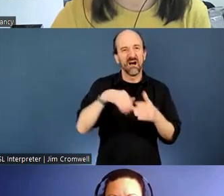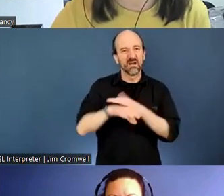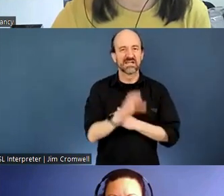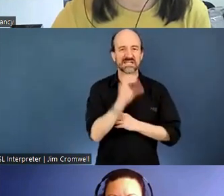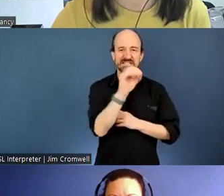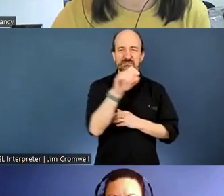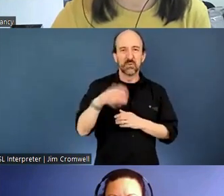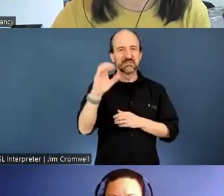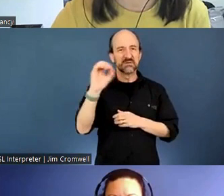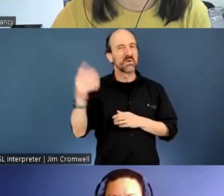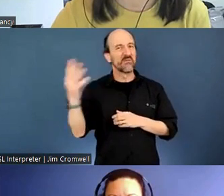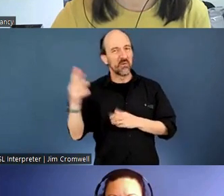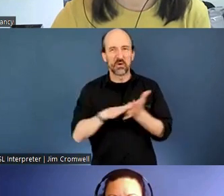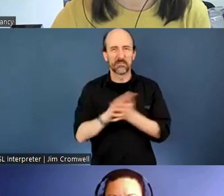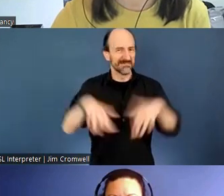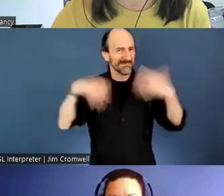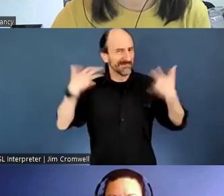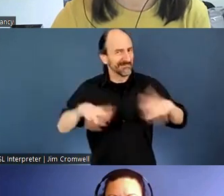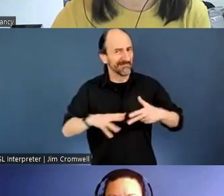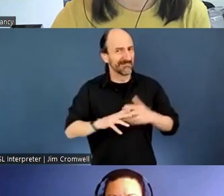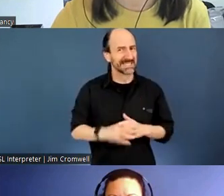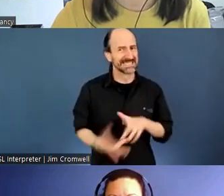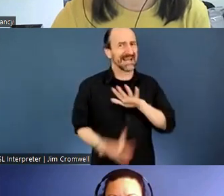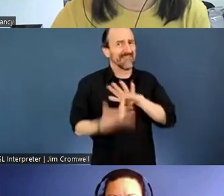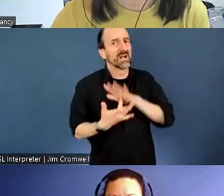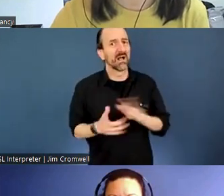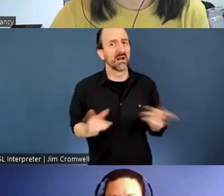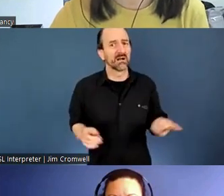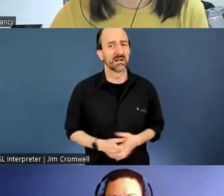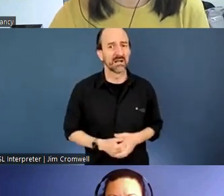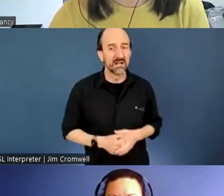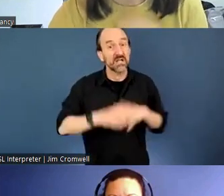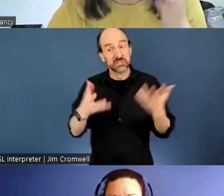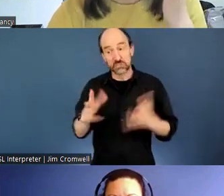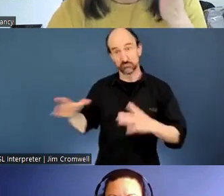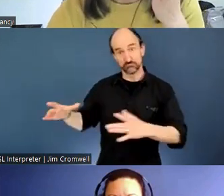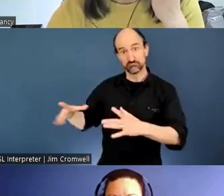So KASAG, as a woman's group, they were able to through an